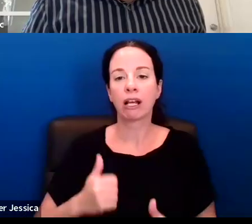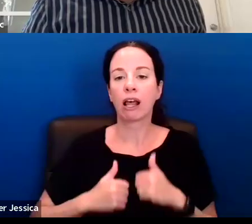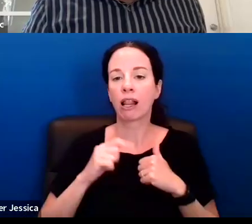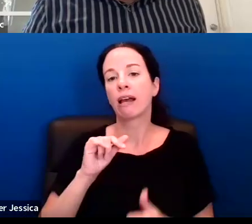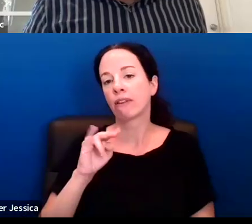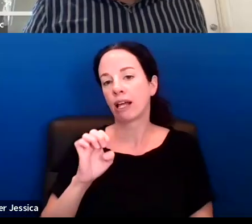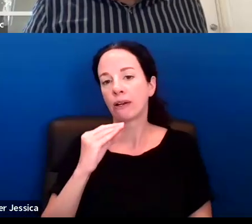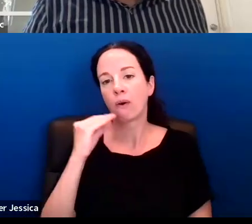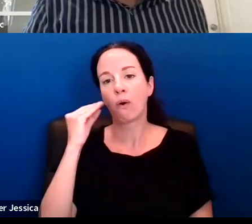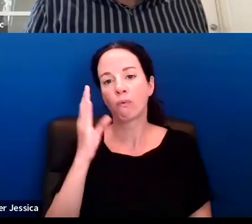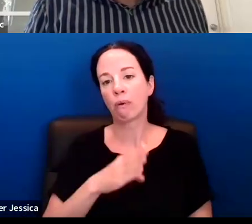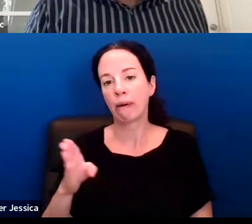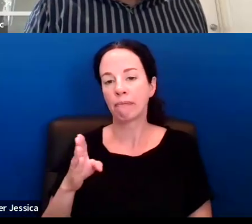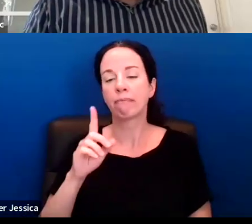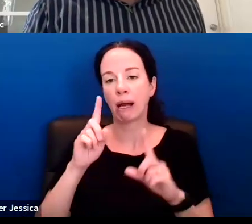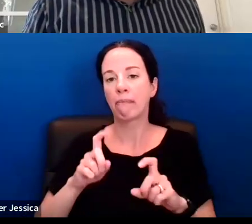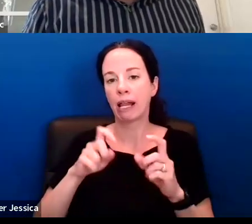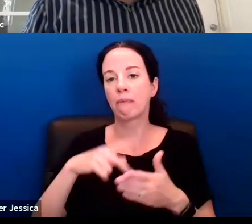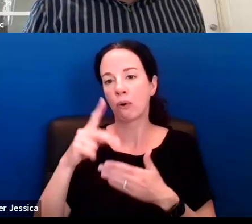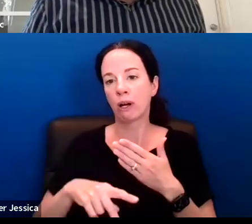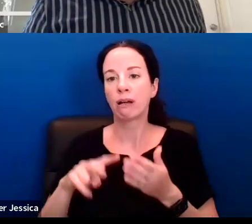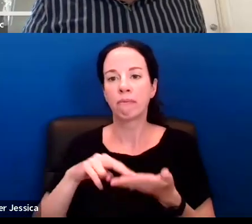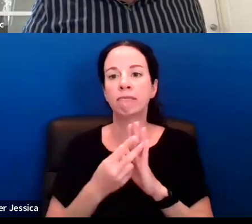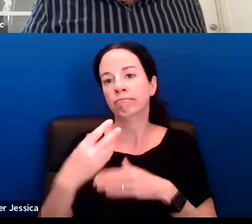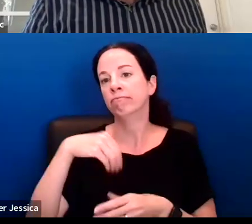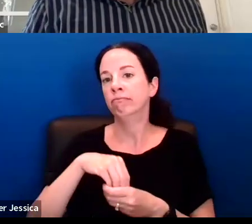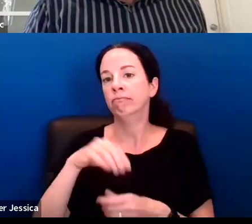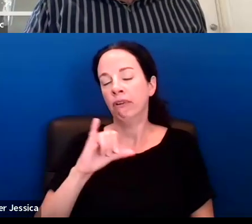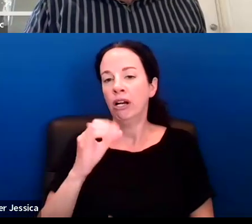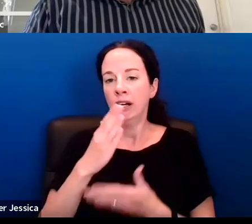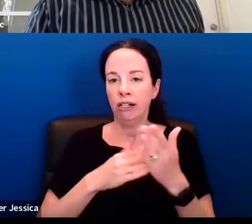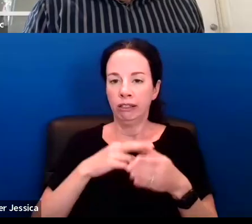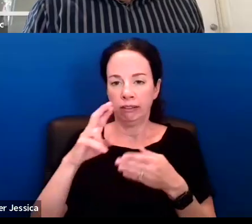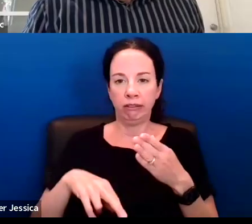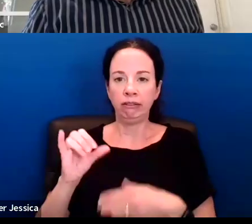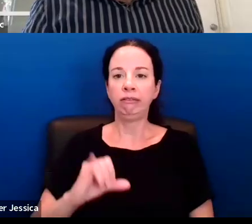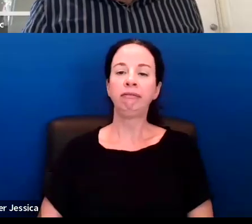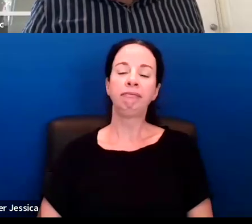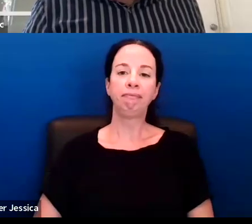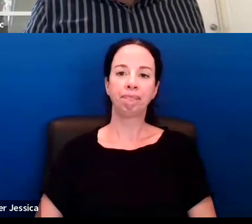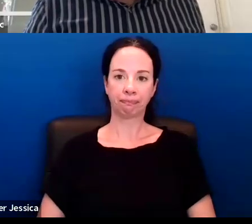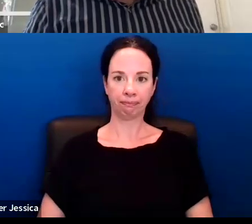Home Broadband Pilot Program, so that'll be included as part of the results as well.